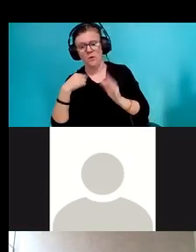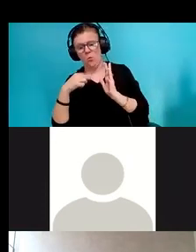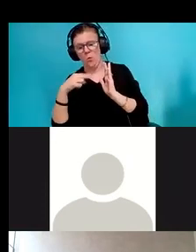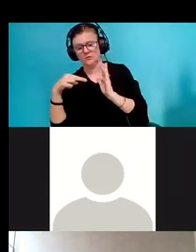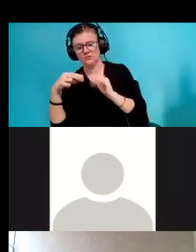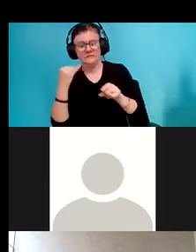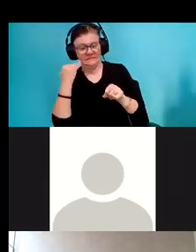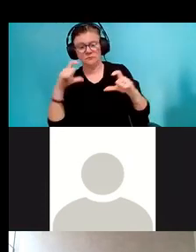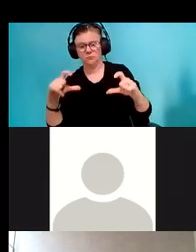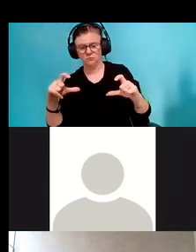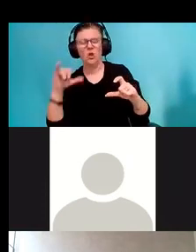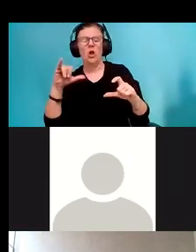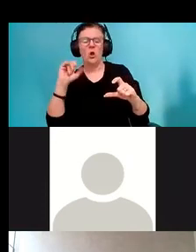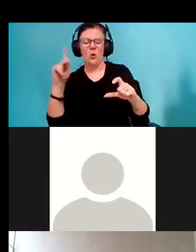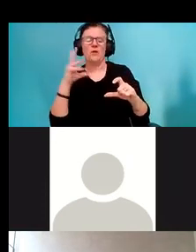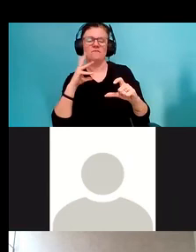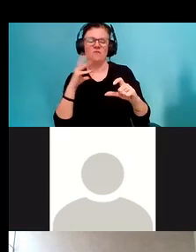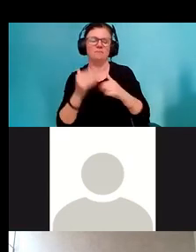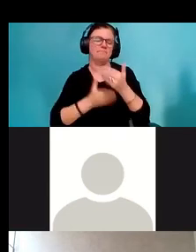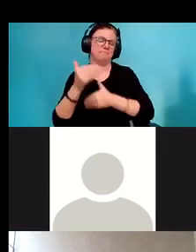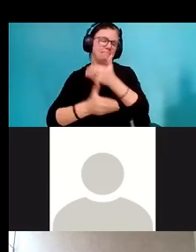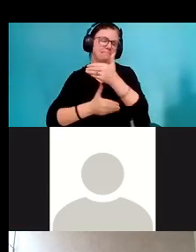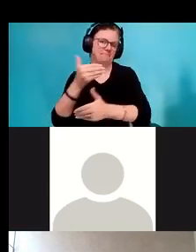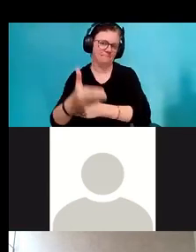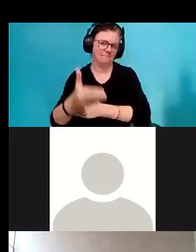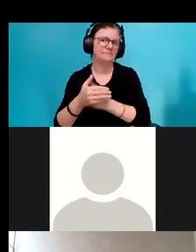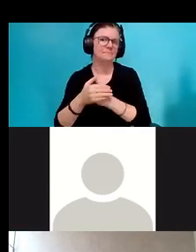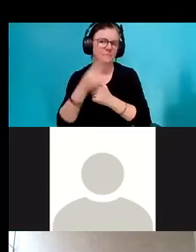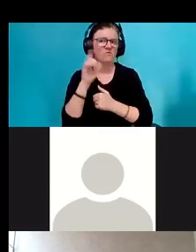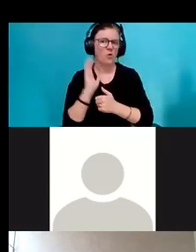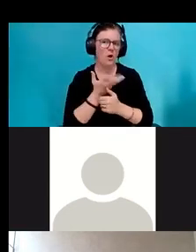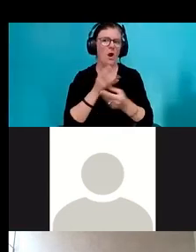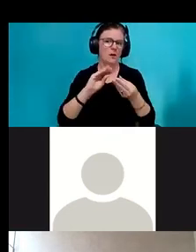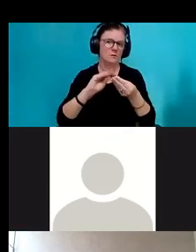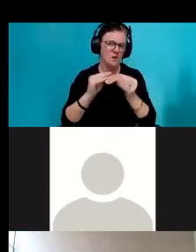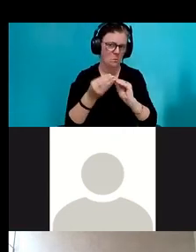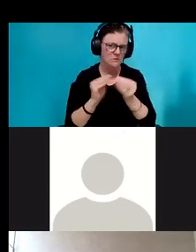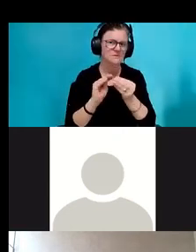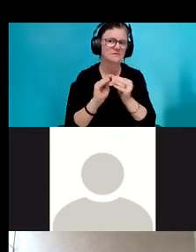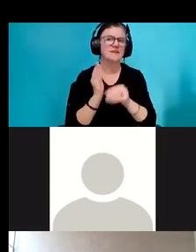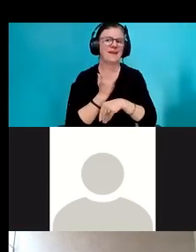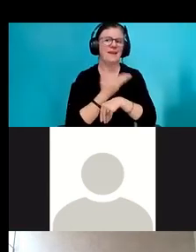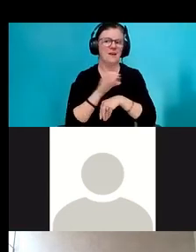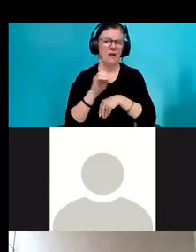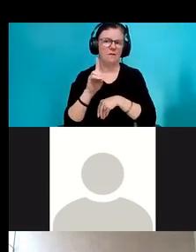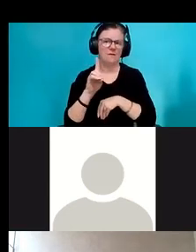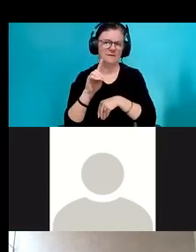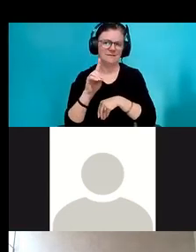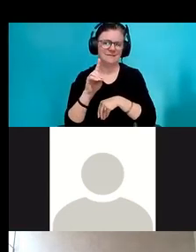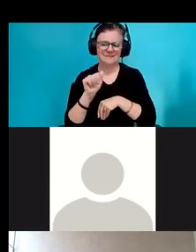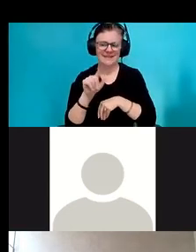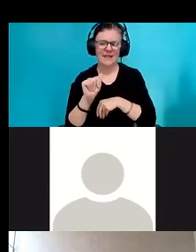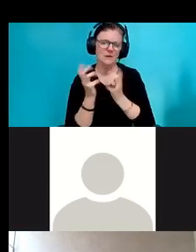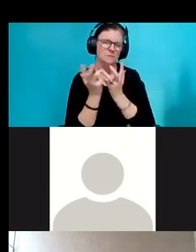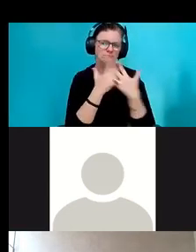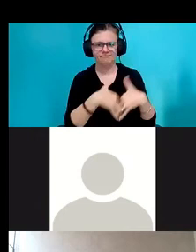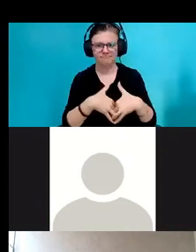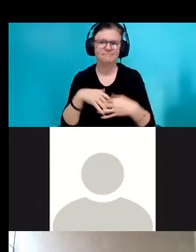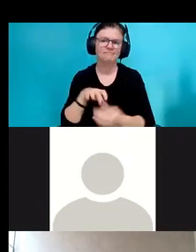in mind as we move through quantitative data, trying to figure out how it all fits together and what makes sense.